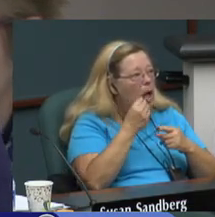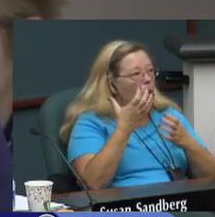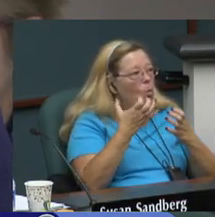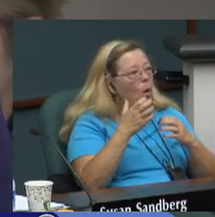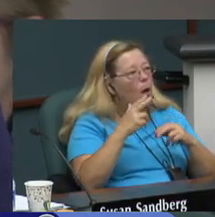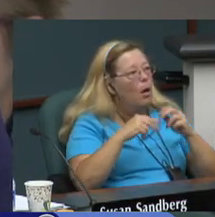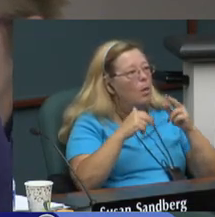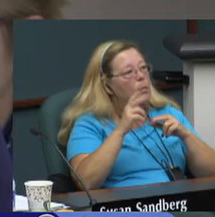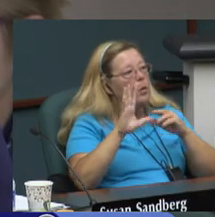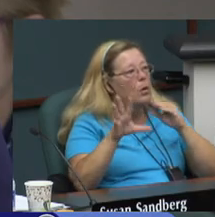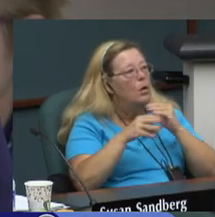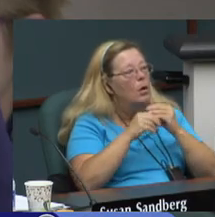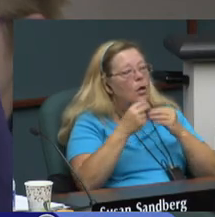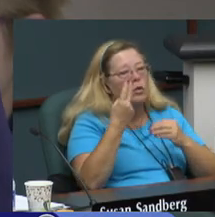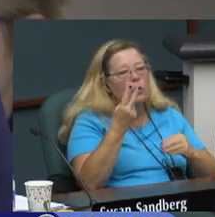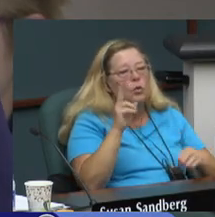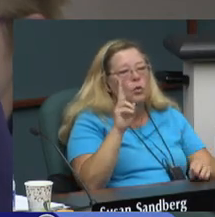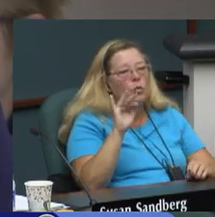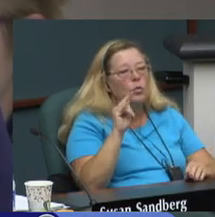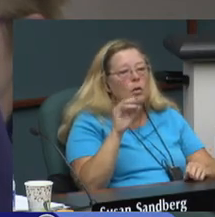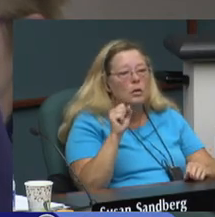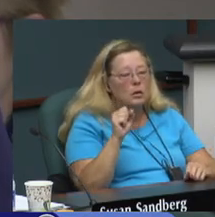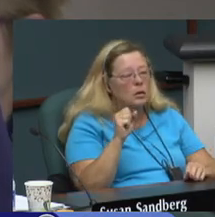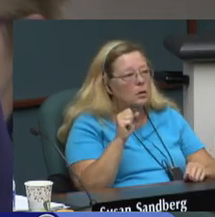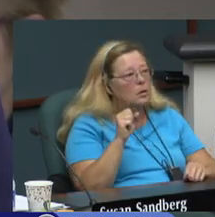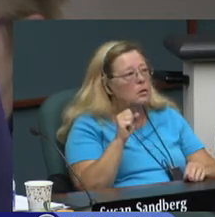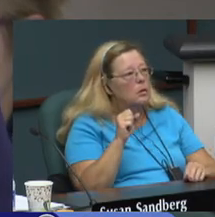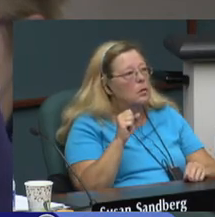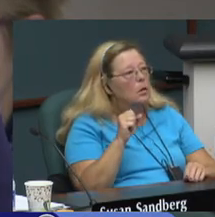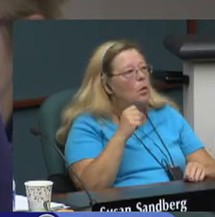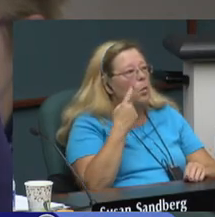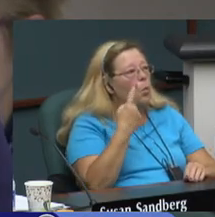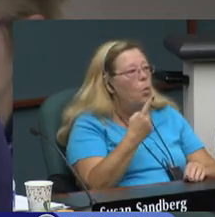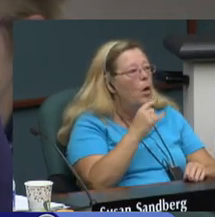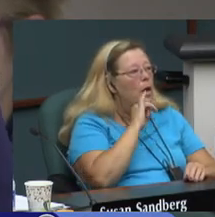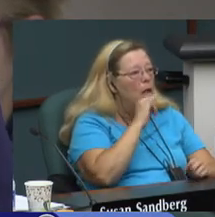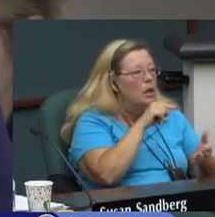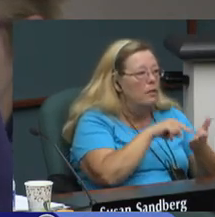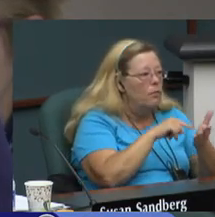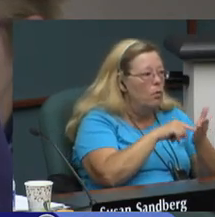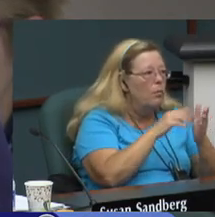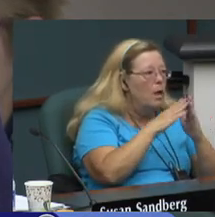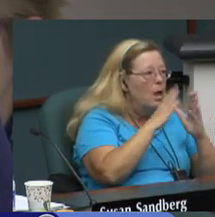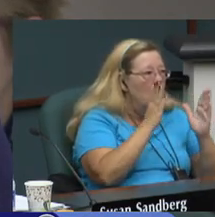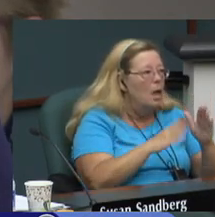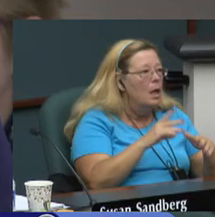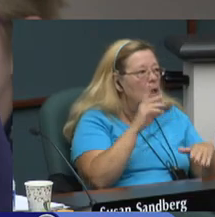additional two units and one of those is affordable housing does that mean that